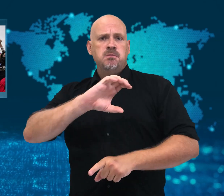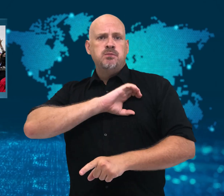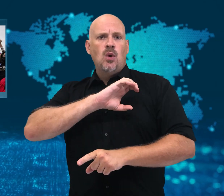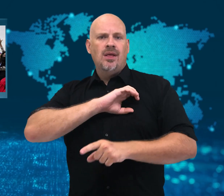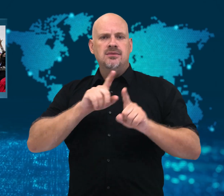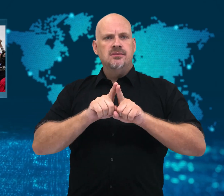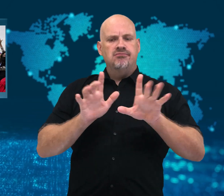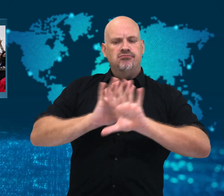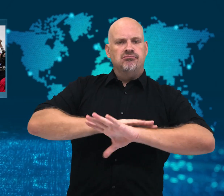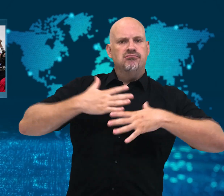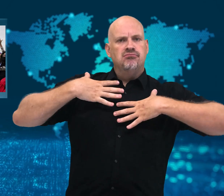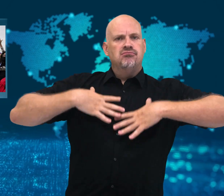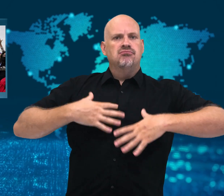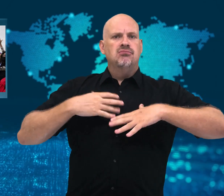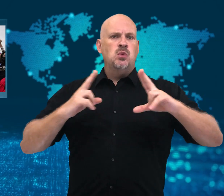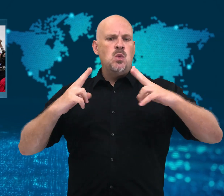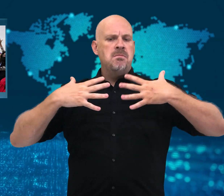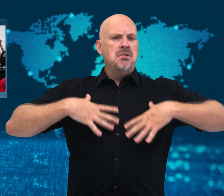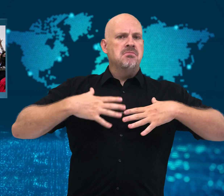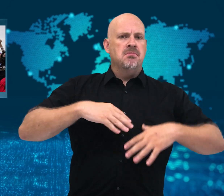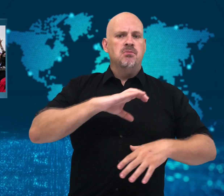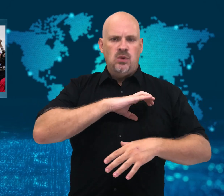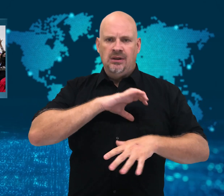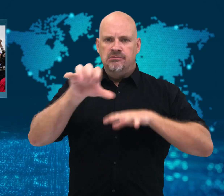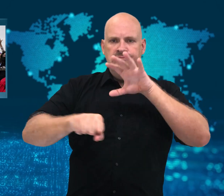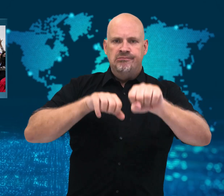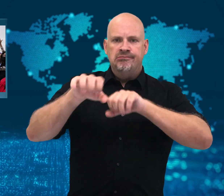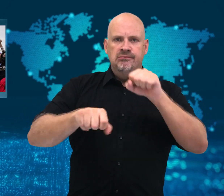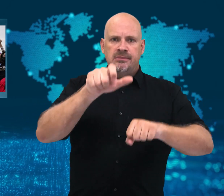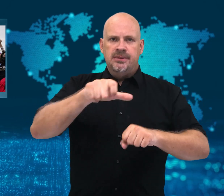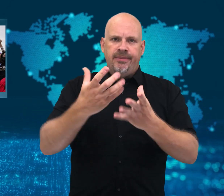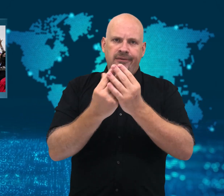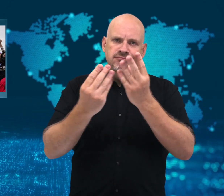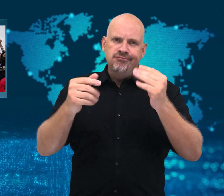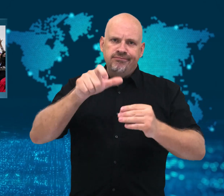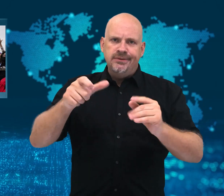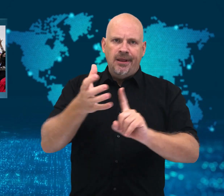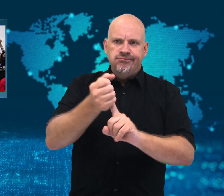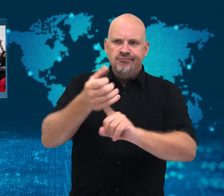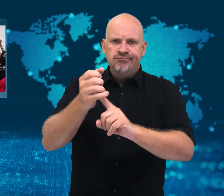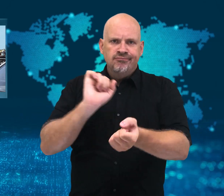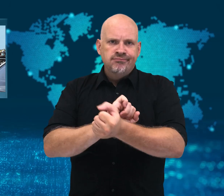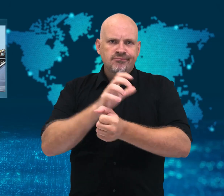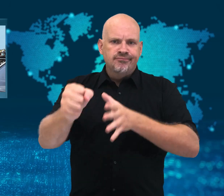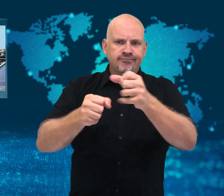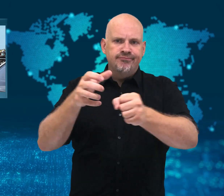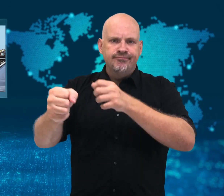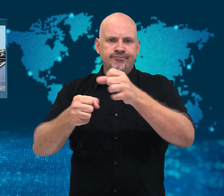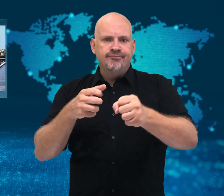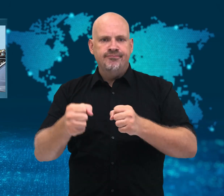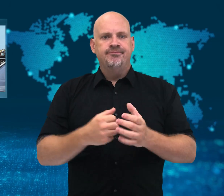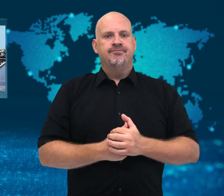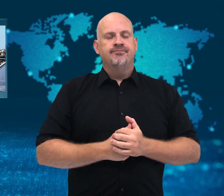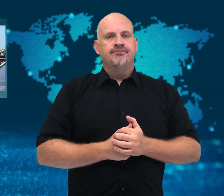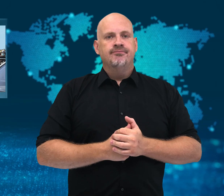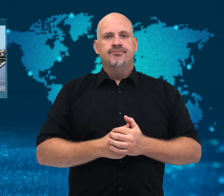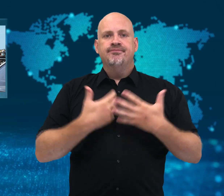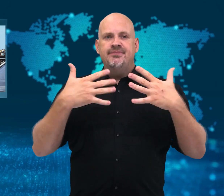Social media showed photos of people being detained,